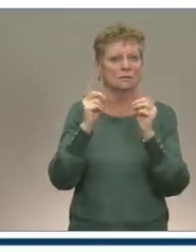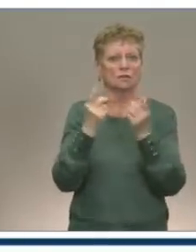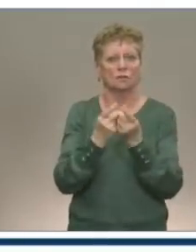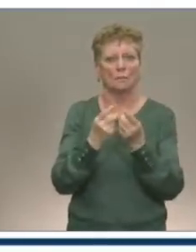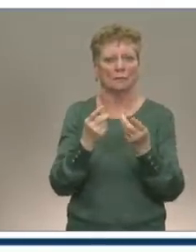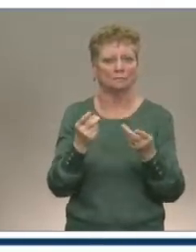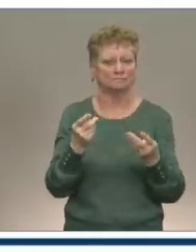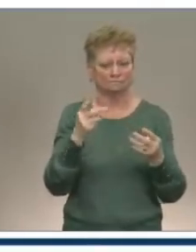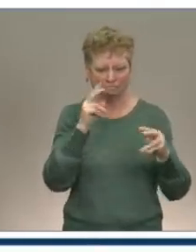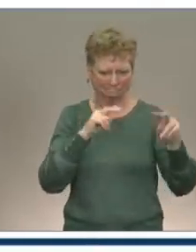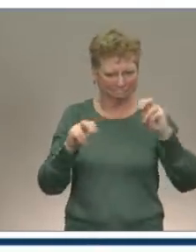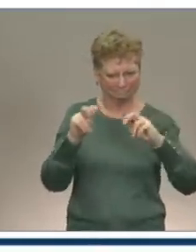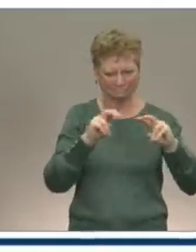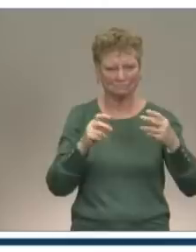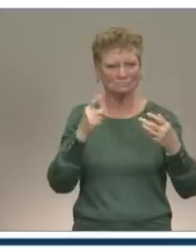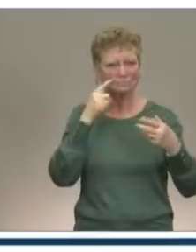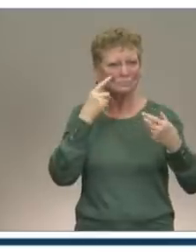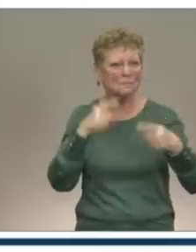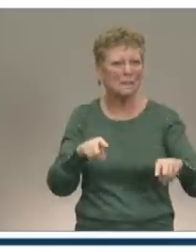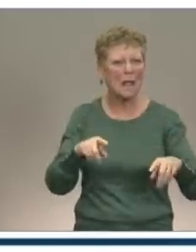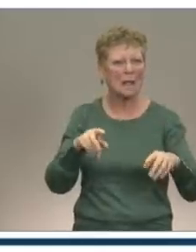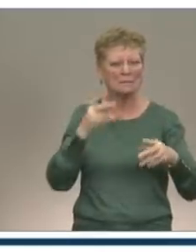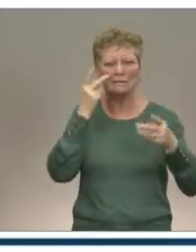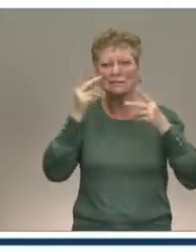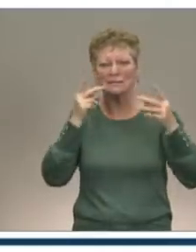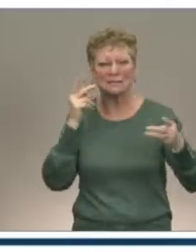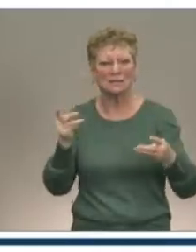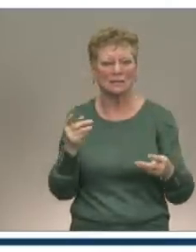looked at what's happening around and said if we a couple more days is not going to hurt the academic